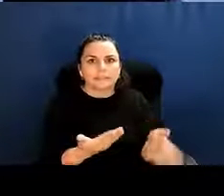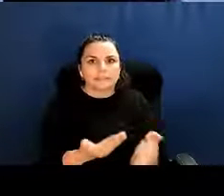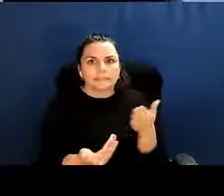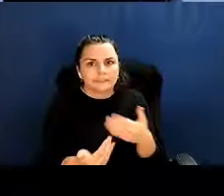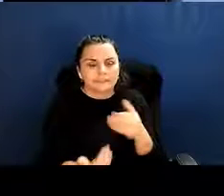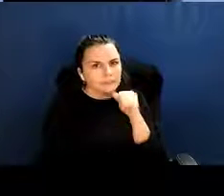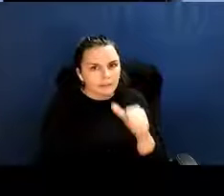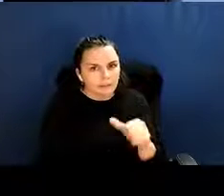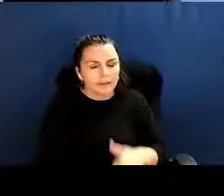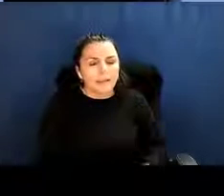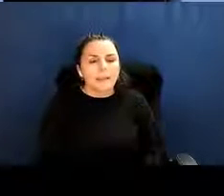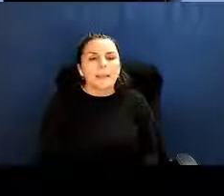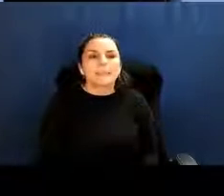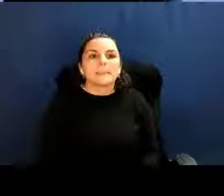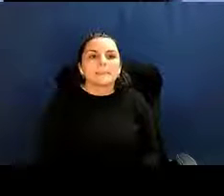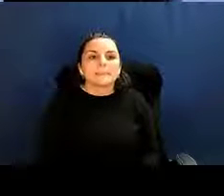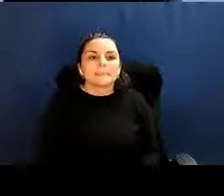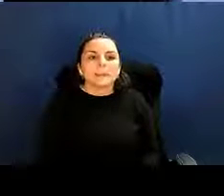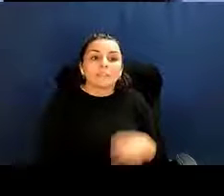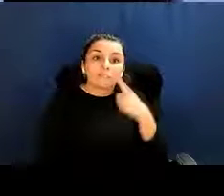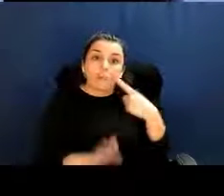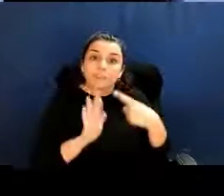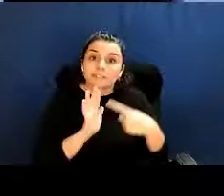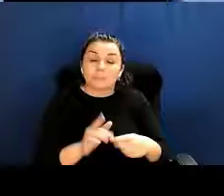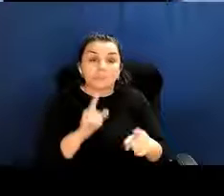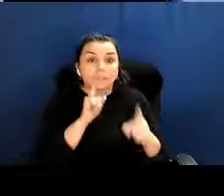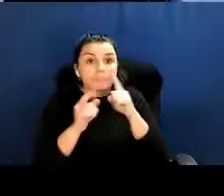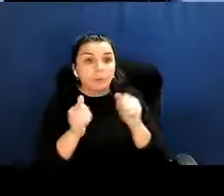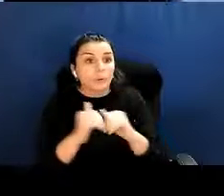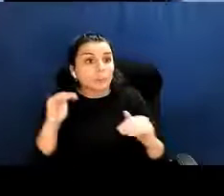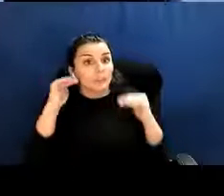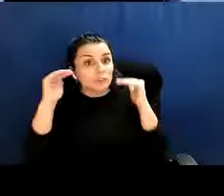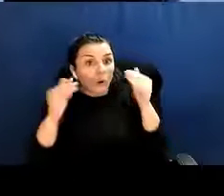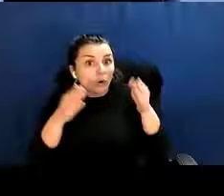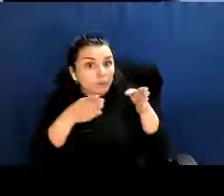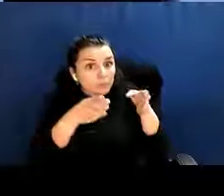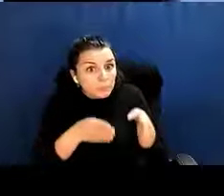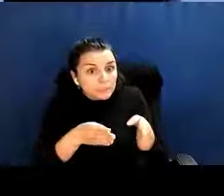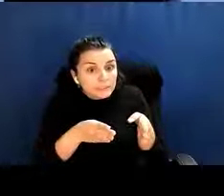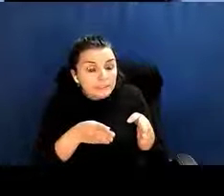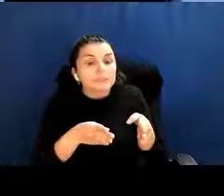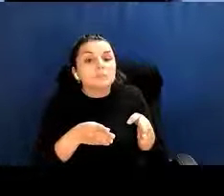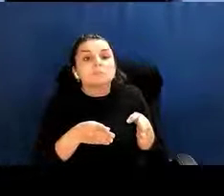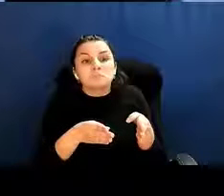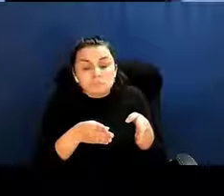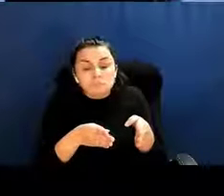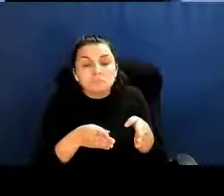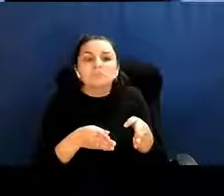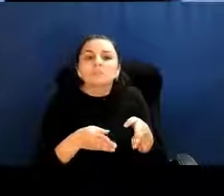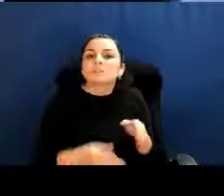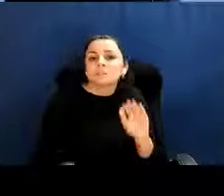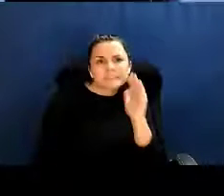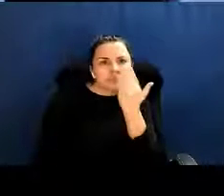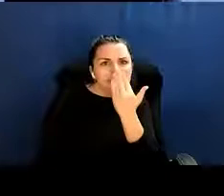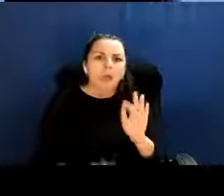So an interview with an adult participant may, on the surface, appear to pose little if any risk.